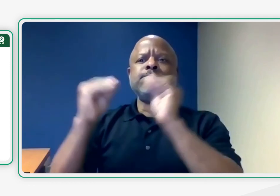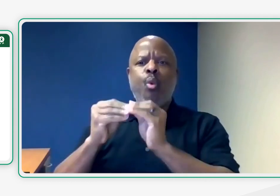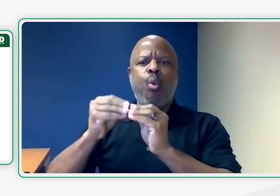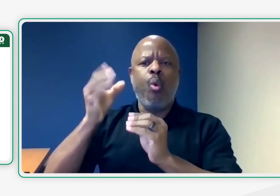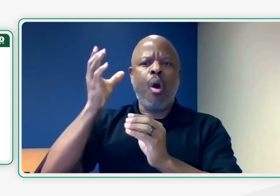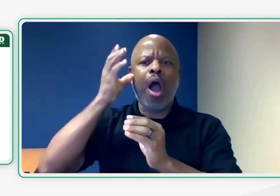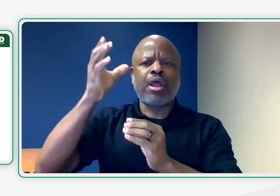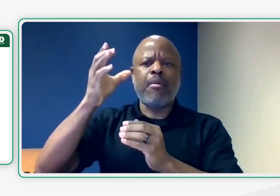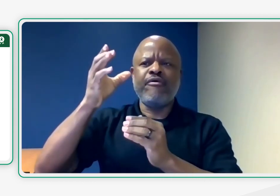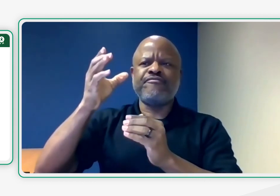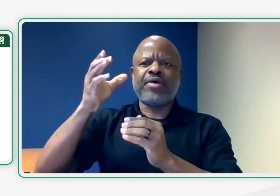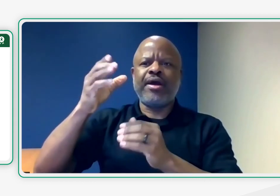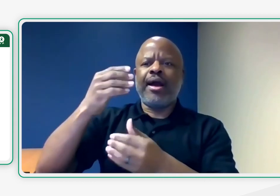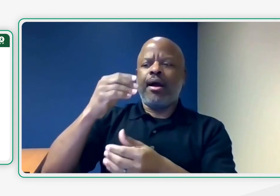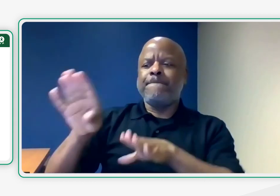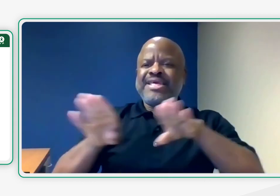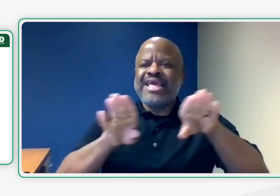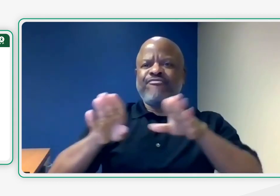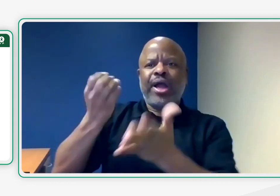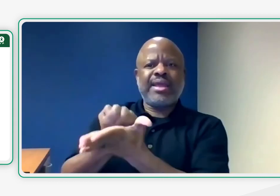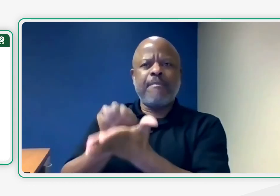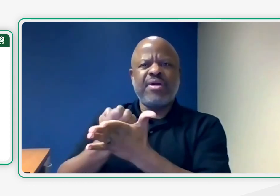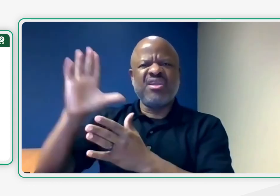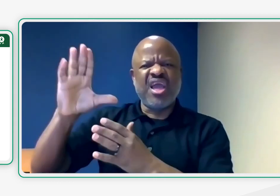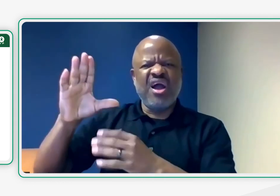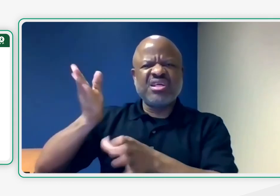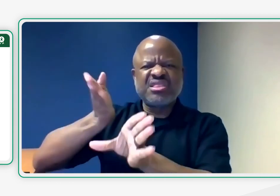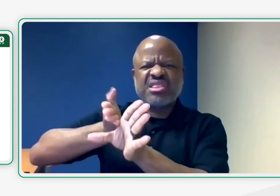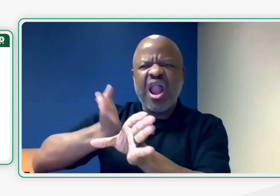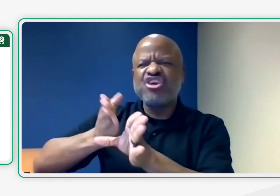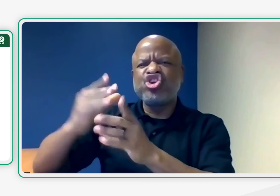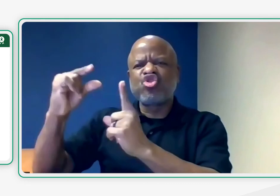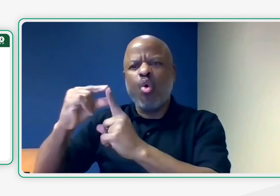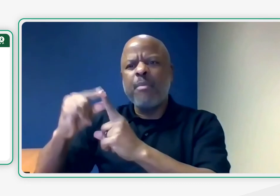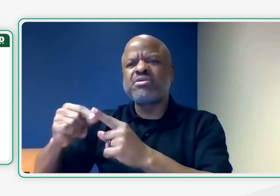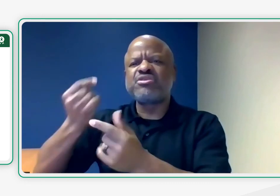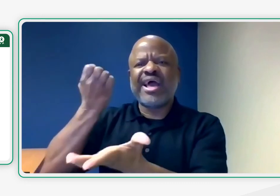In the 2nd and 3rd workshops, I went into more detail about the concepts of behavioral economics: